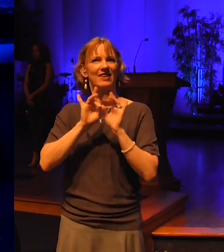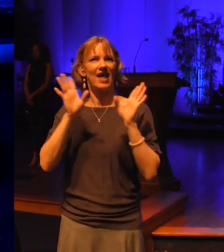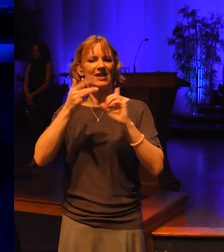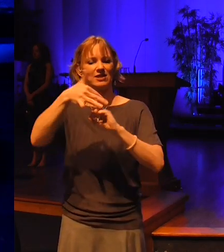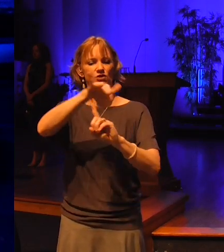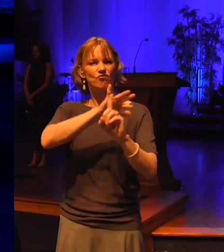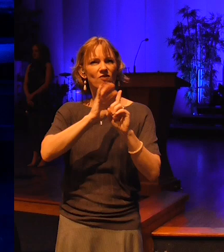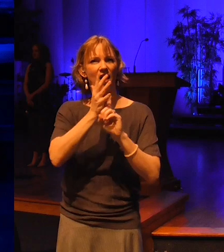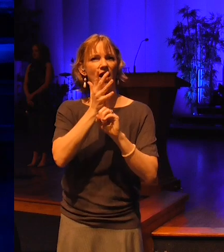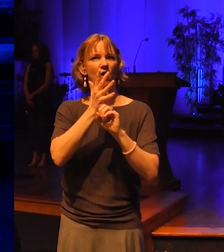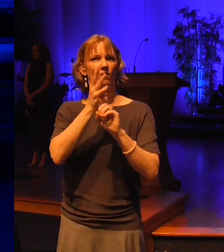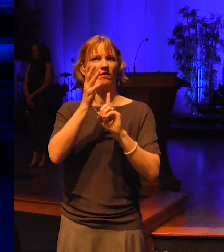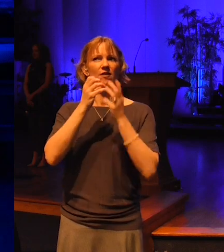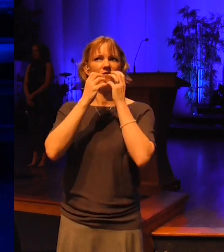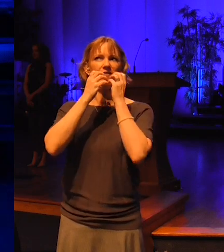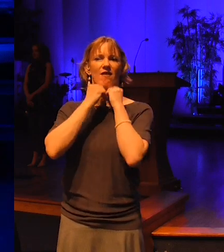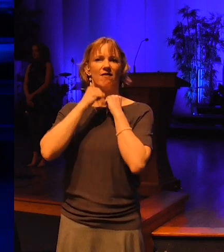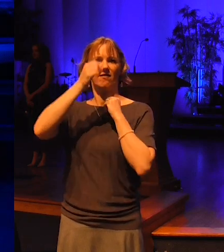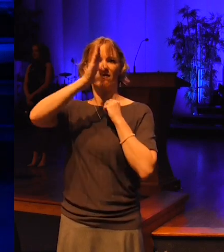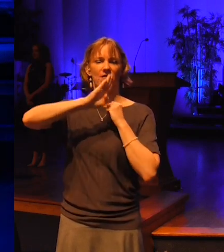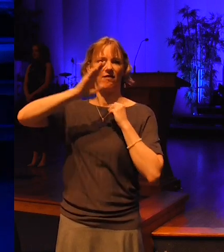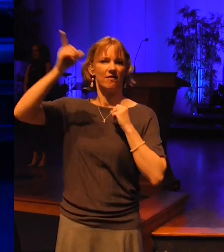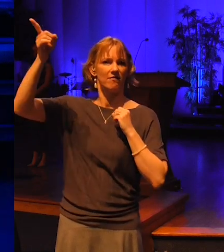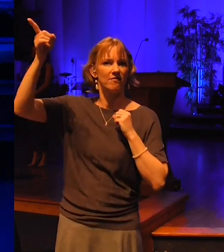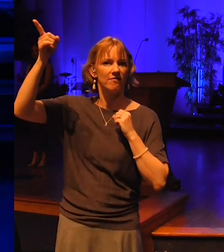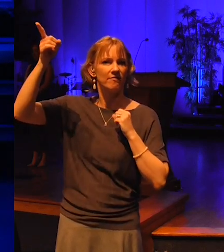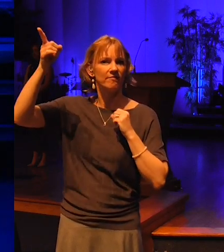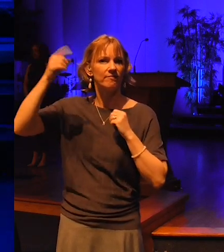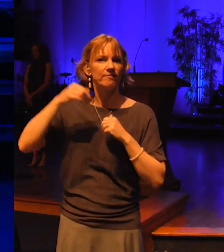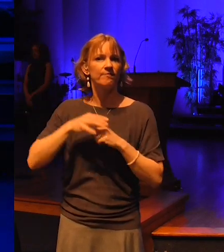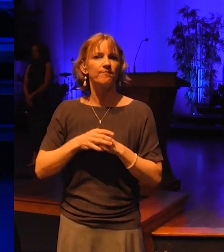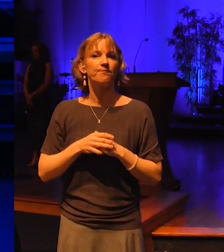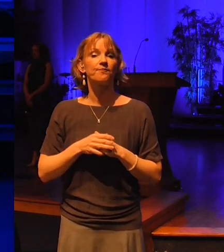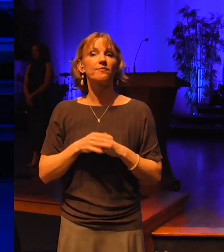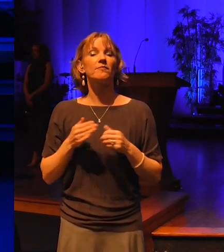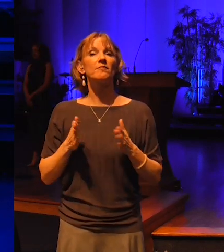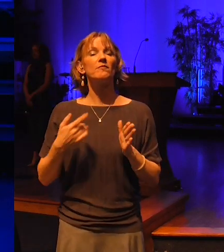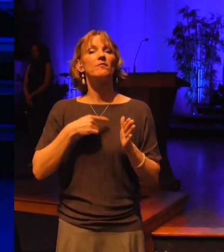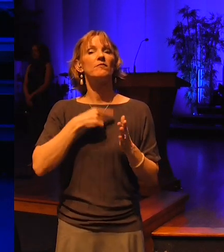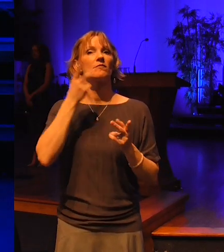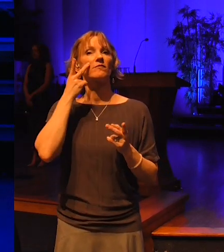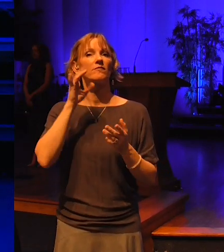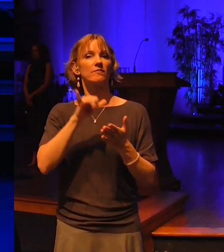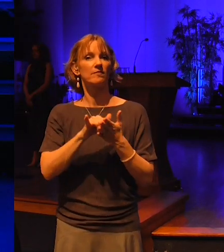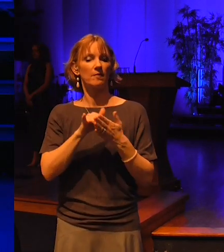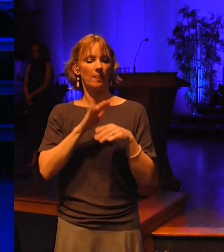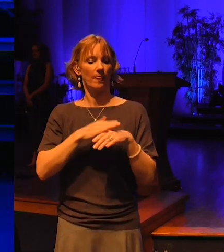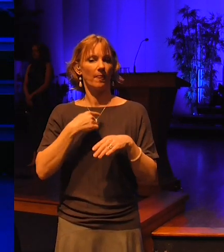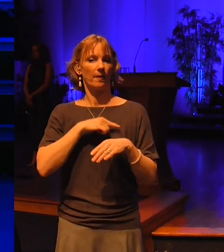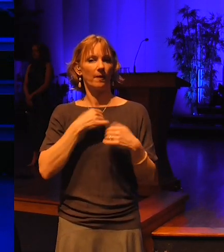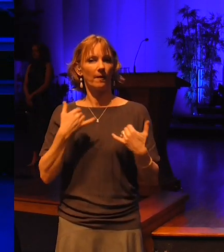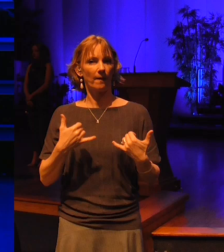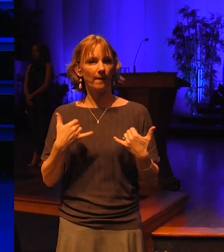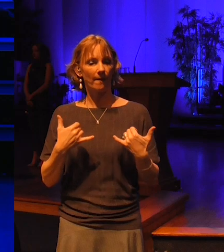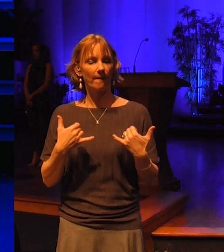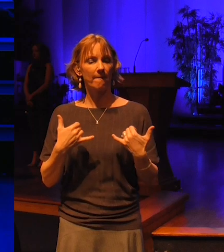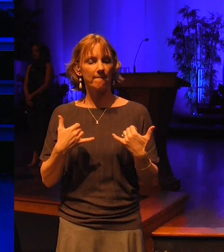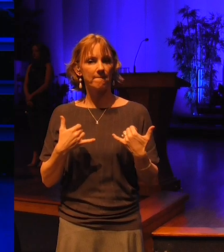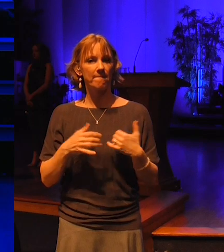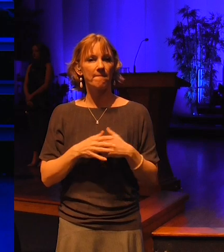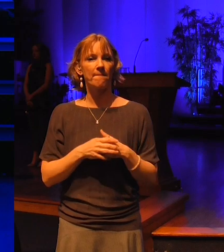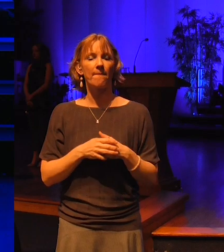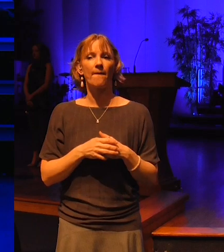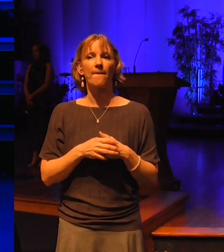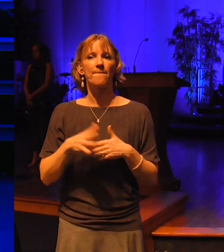divine may we see that light upon ourselves as well whether we know what we're asking for prayer